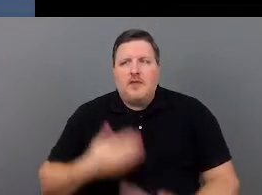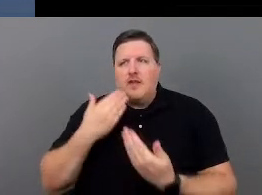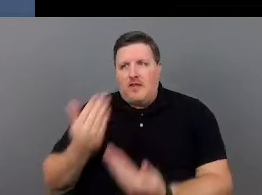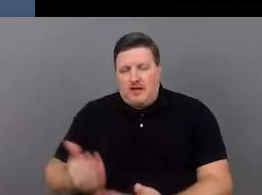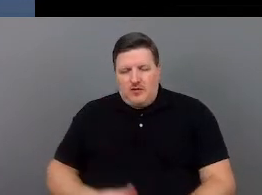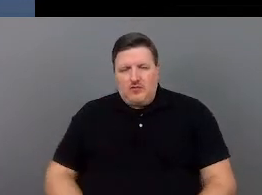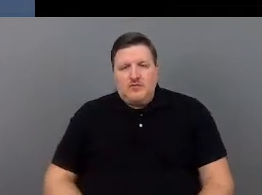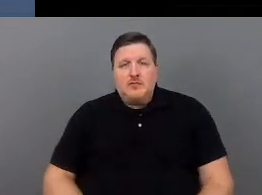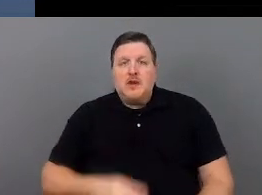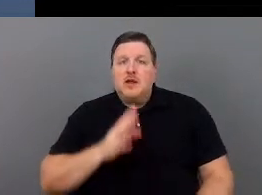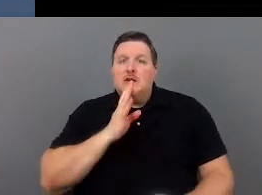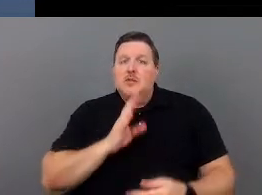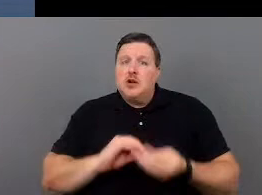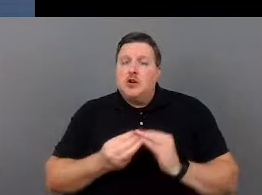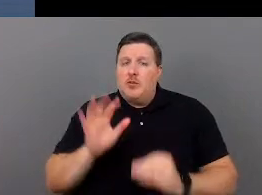SPEAKER 5,.